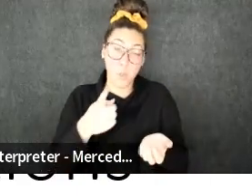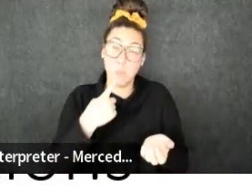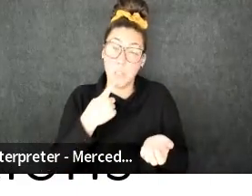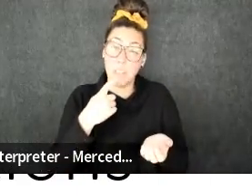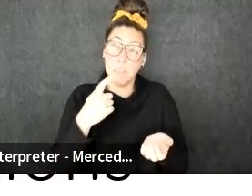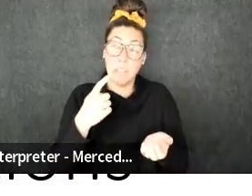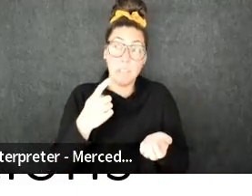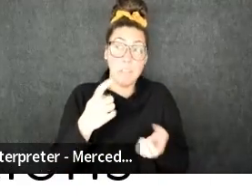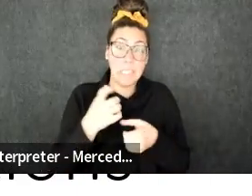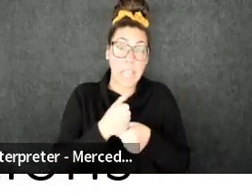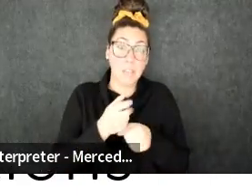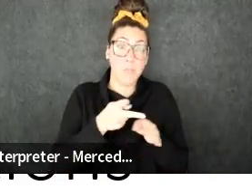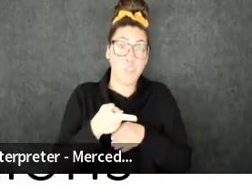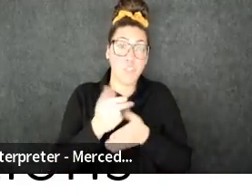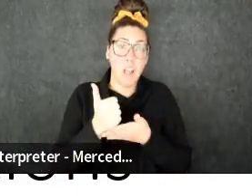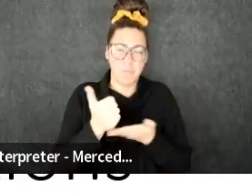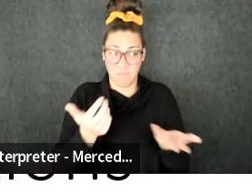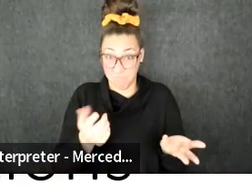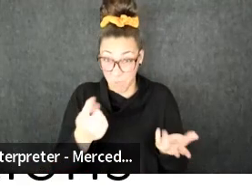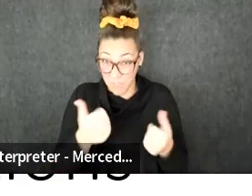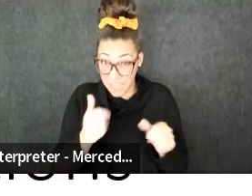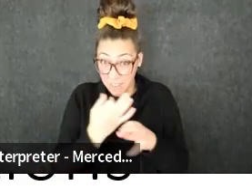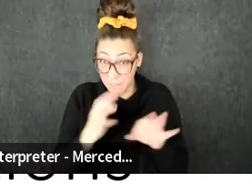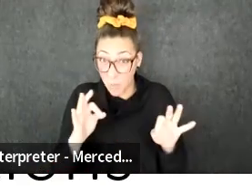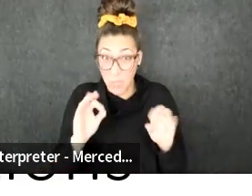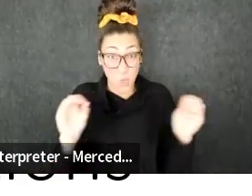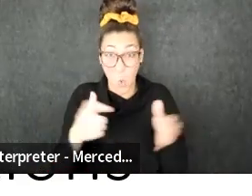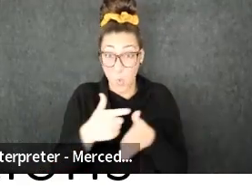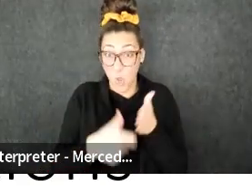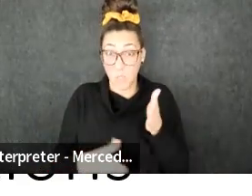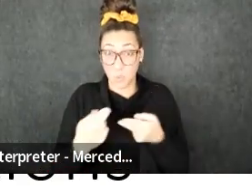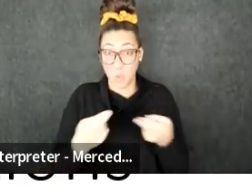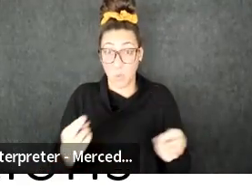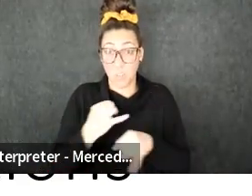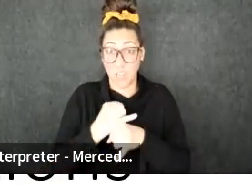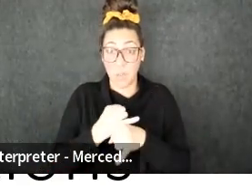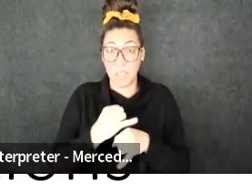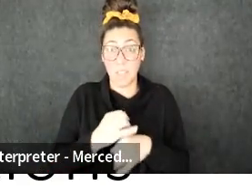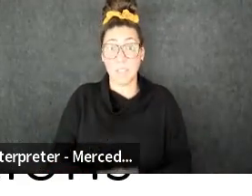So are there also some free no Cosby sources for students on campus? Yeah.